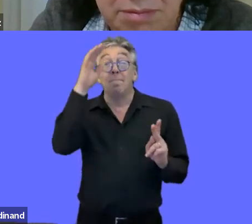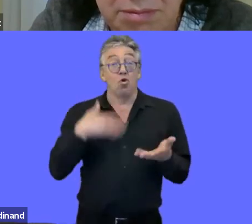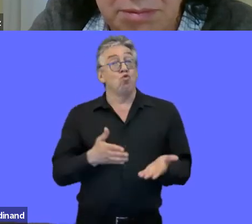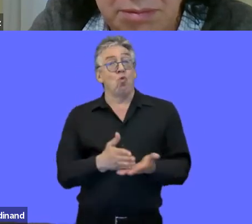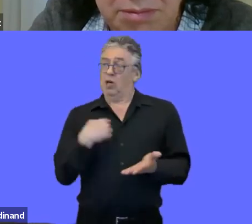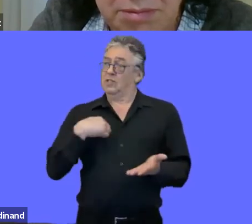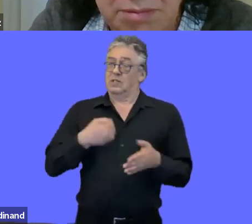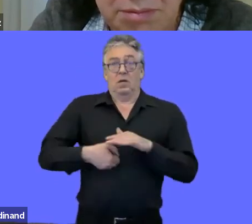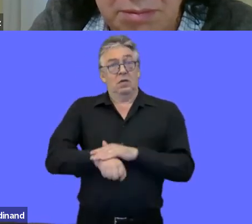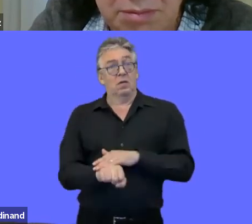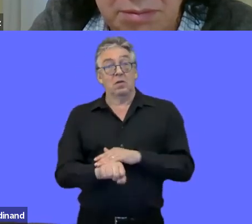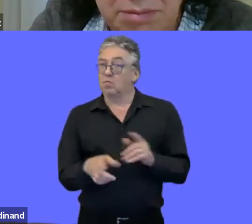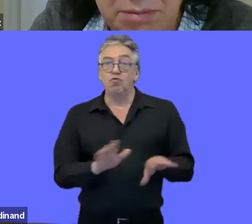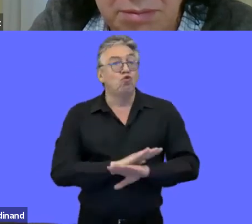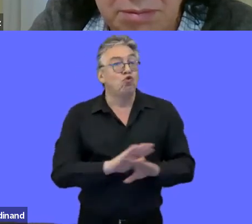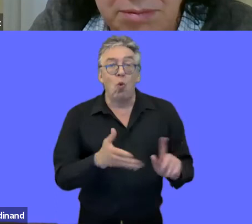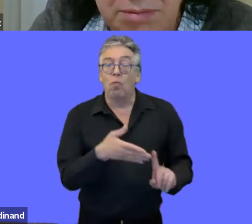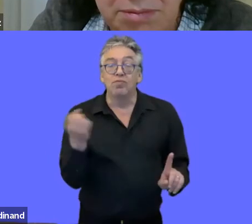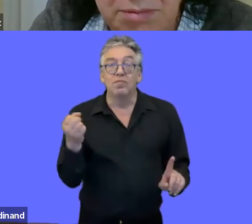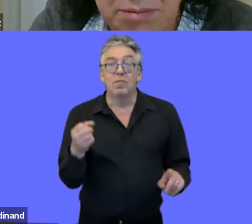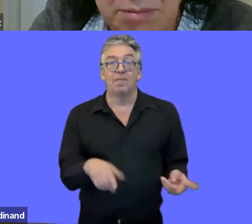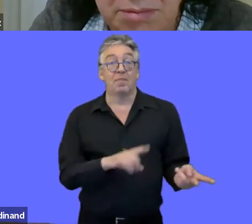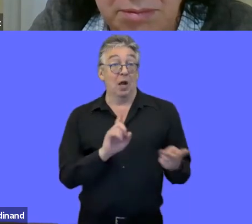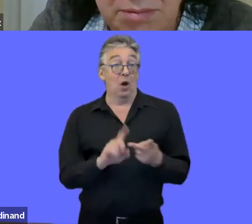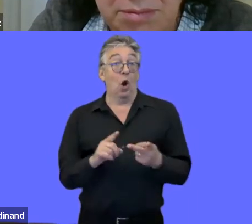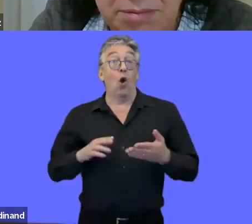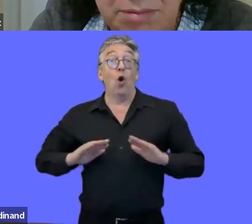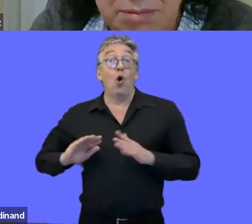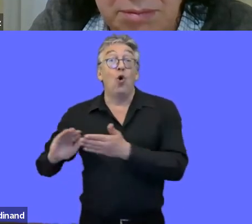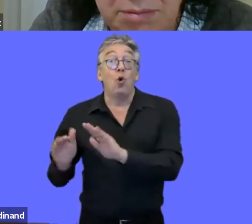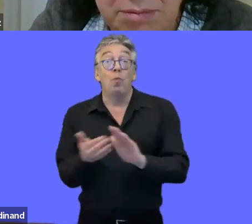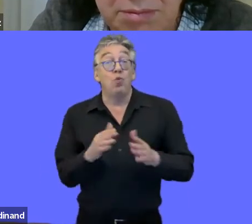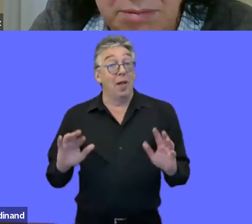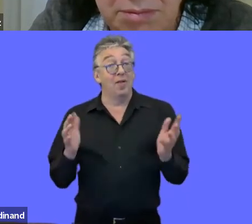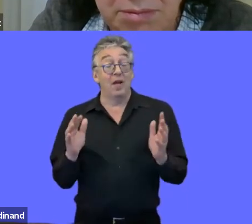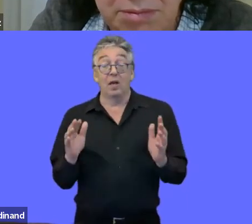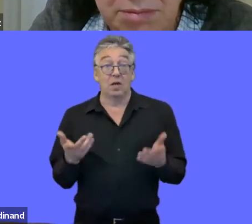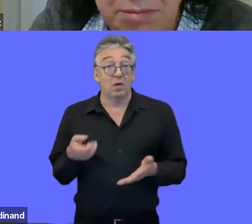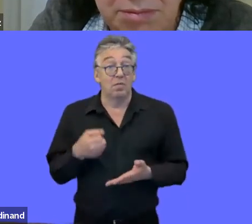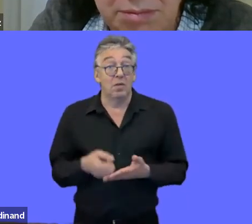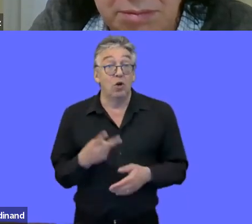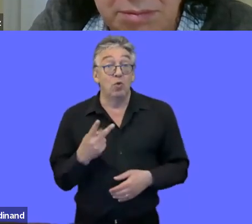In Hungary, there were 25,000 people with disabilities institutionalized